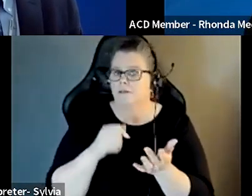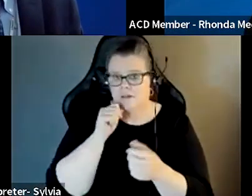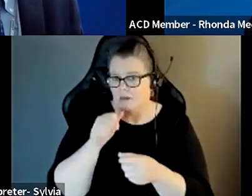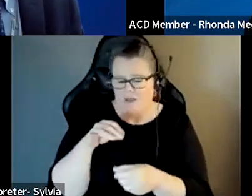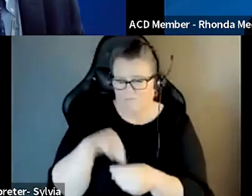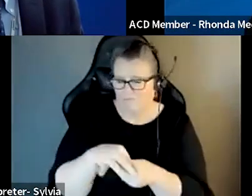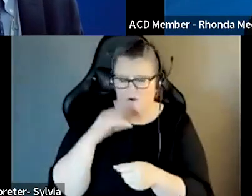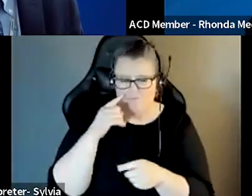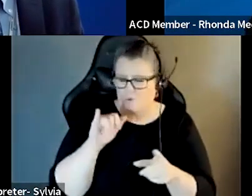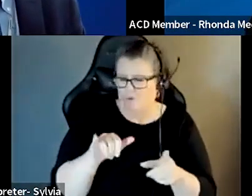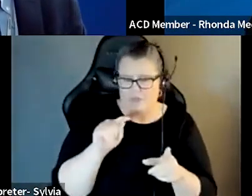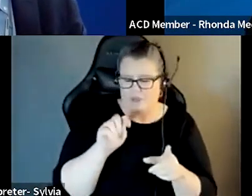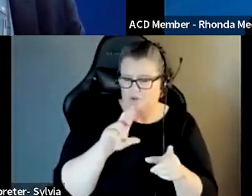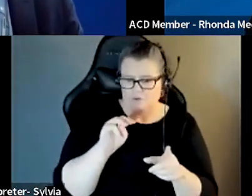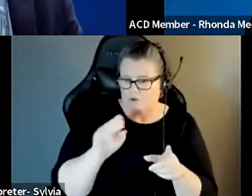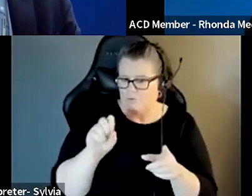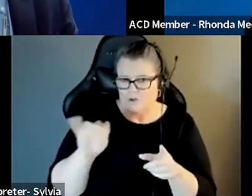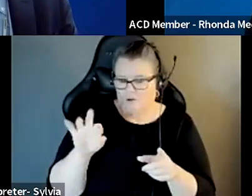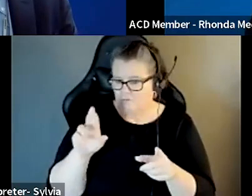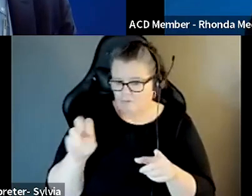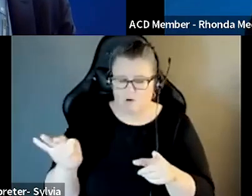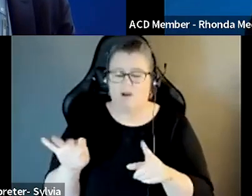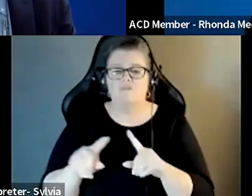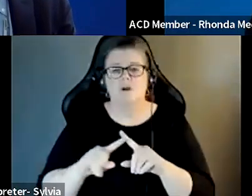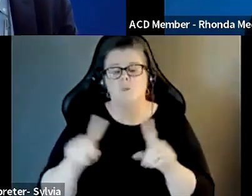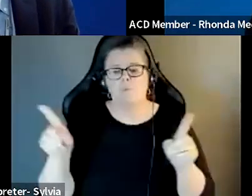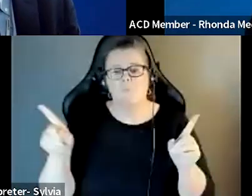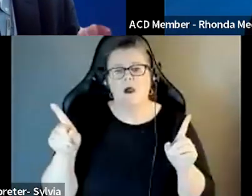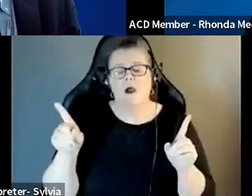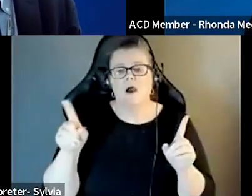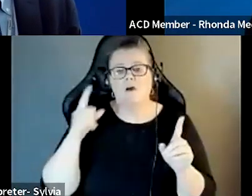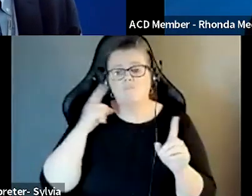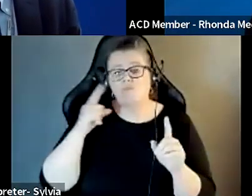I think what we can say to the working group is do form.